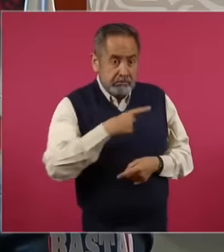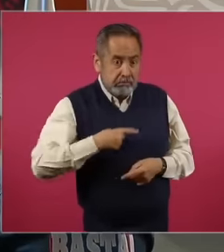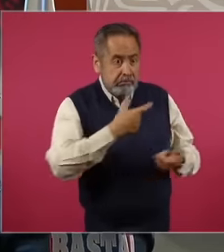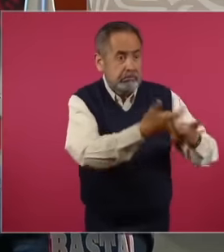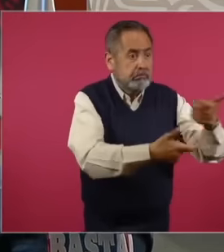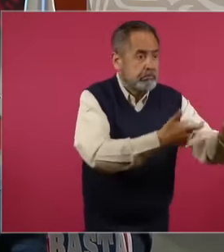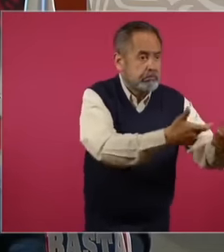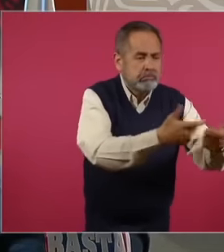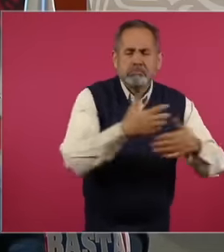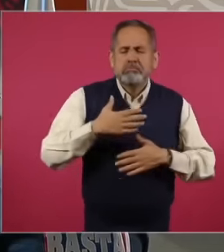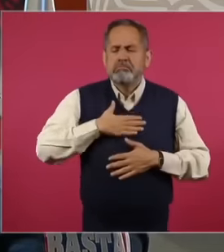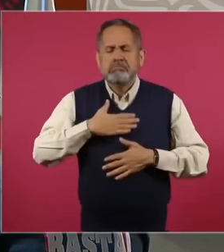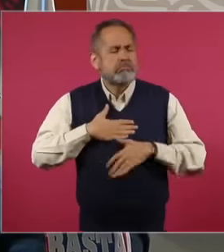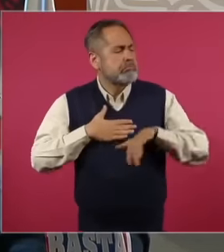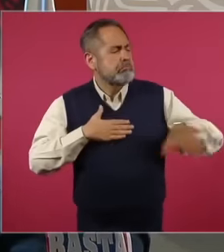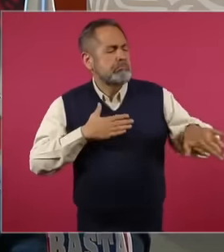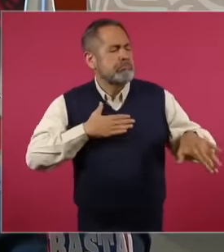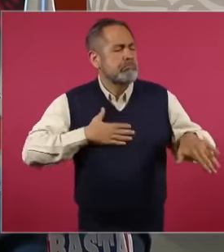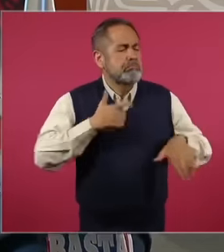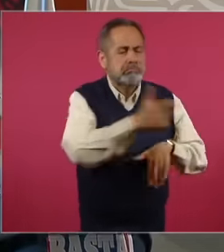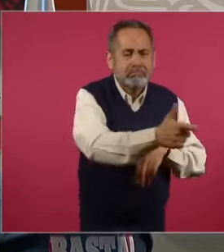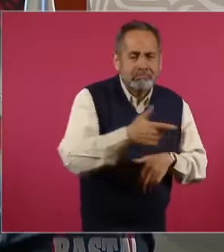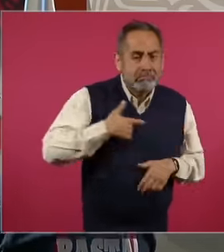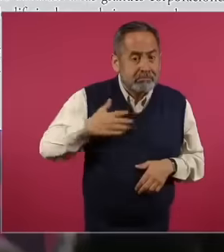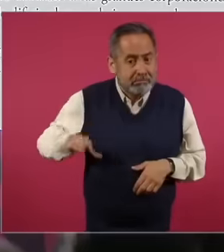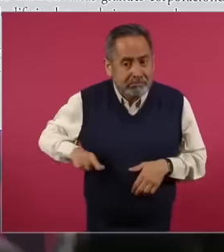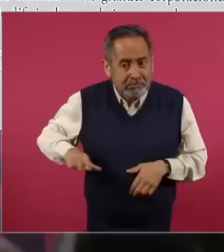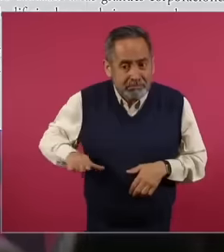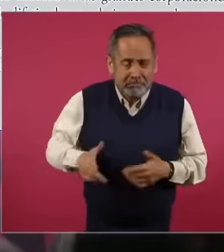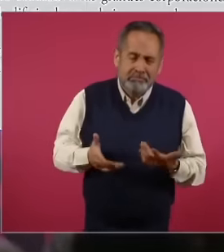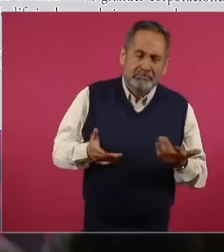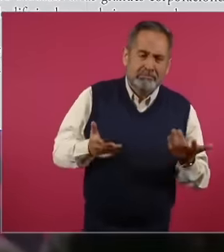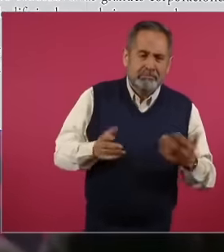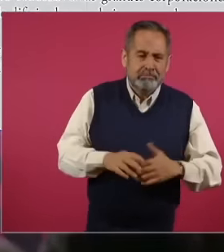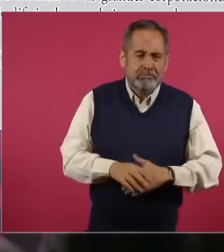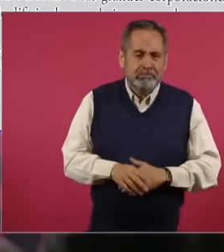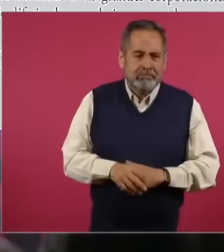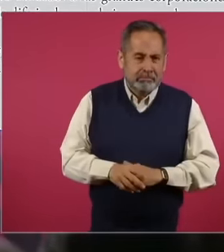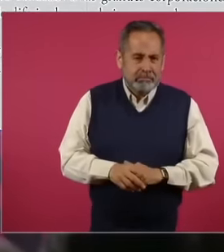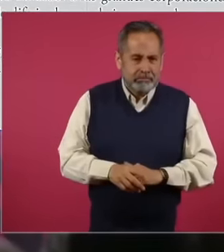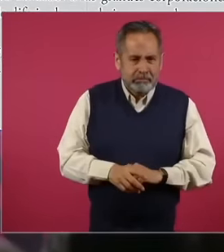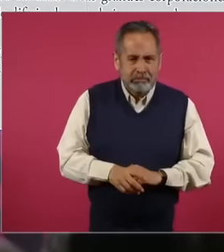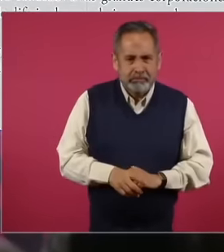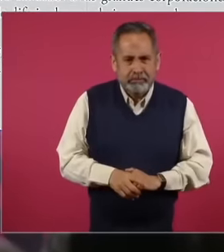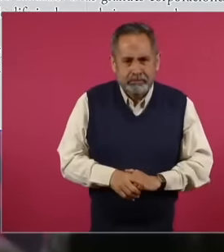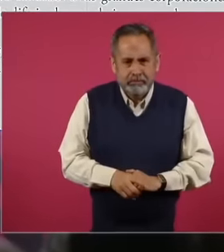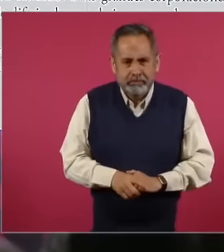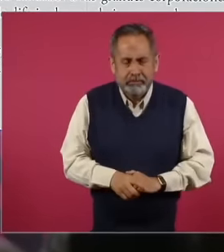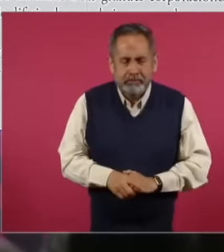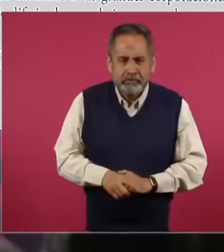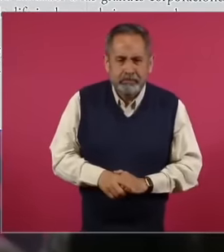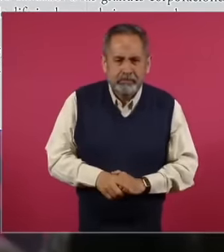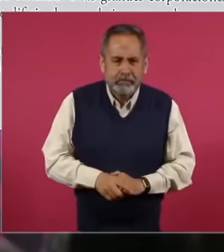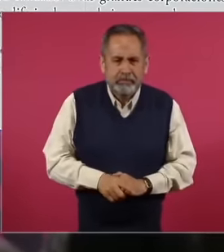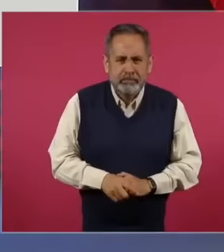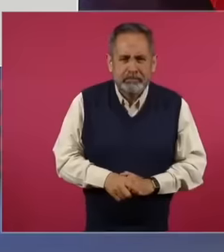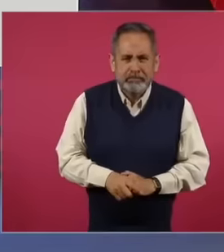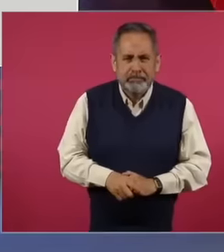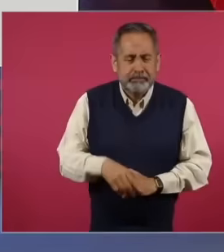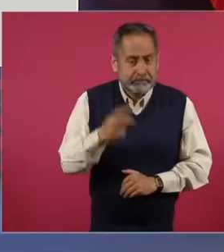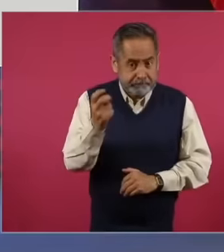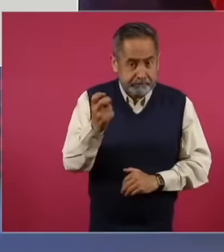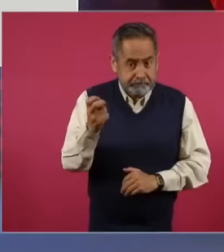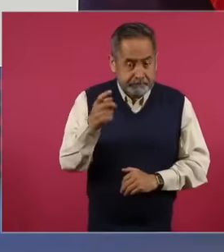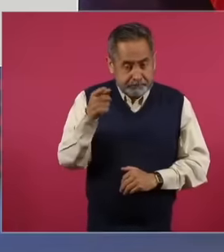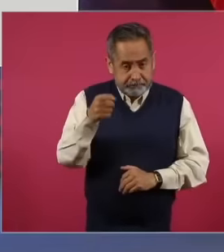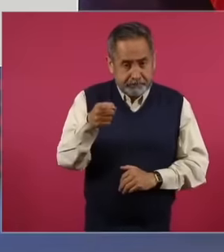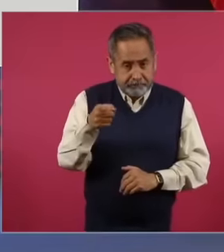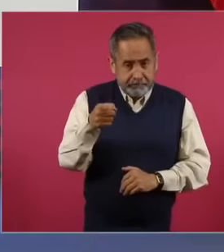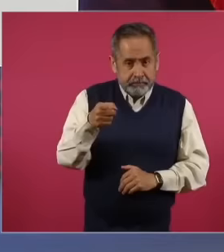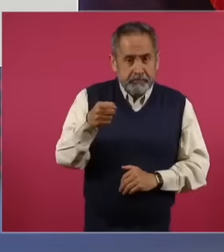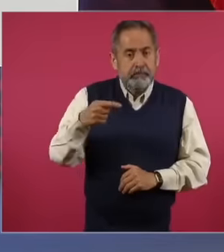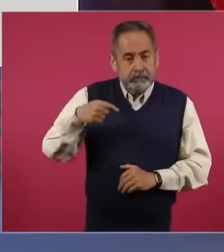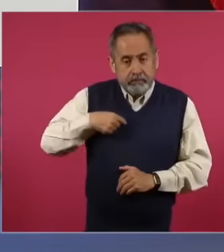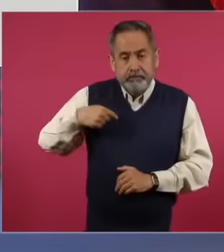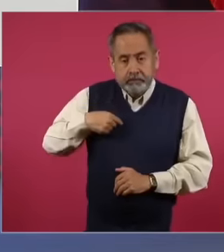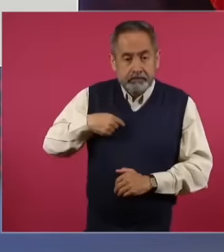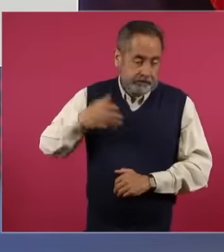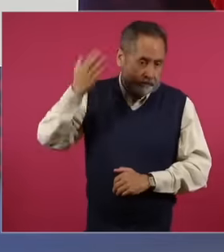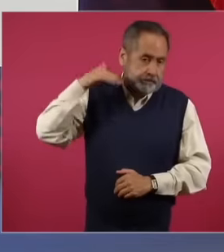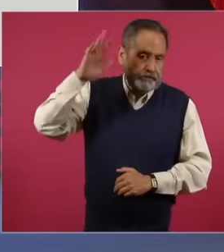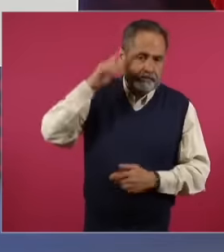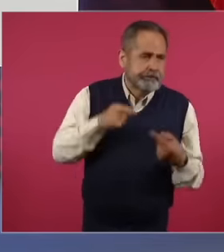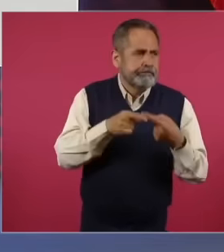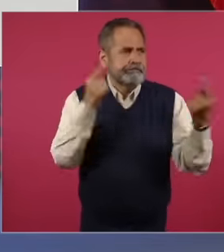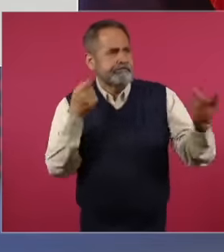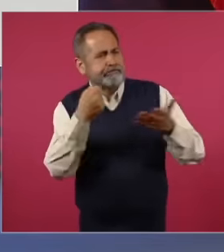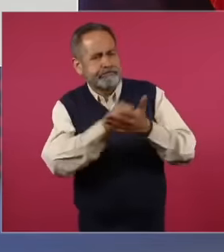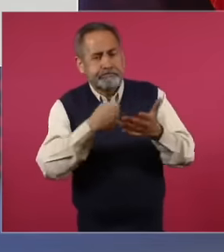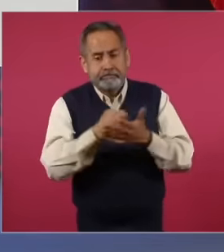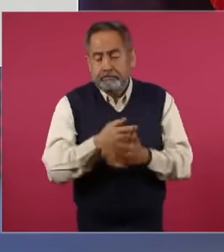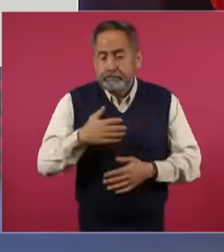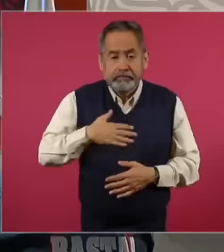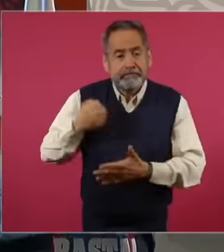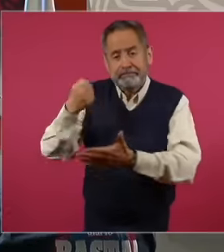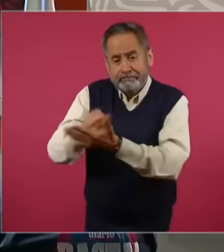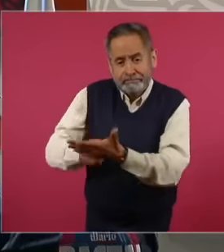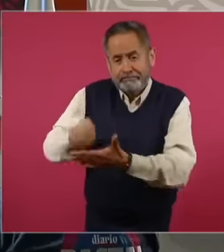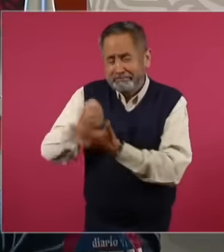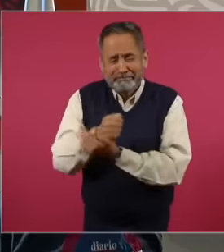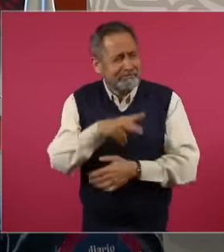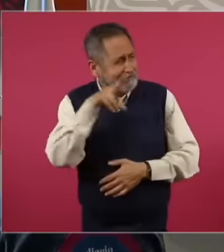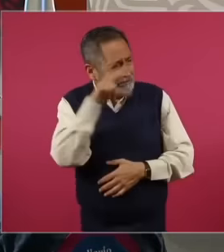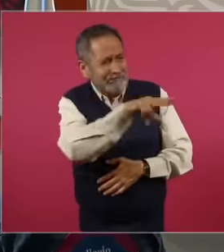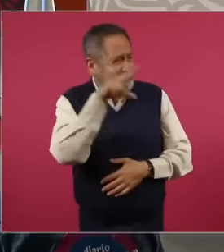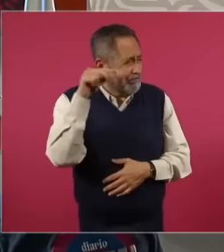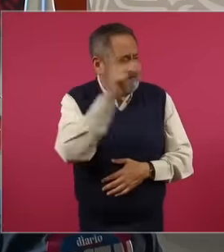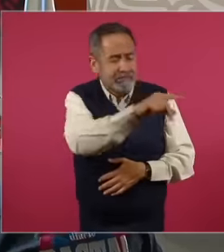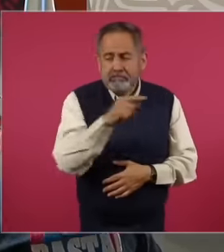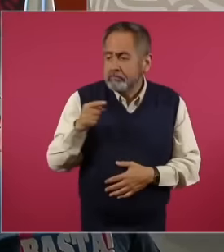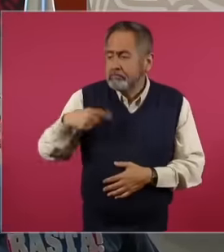public debt when we were in opposition we fought alone